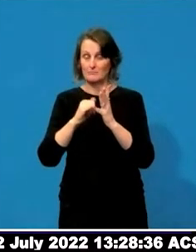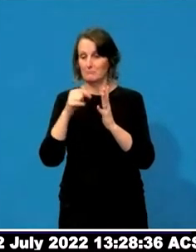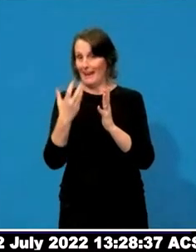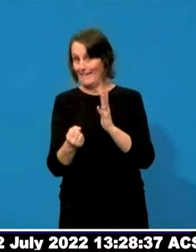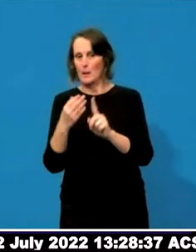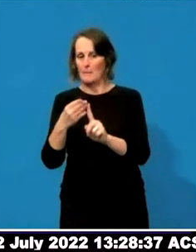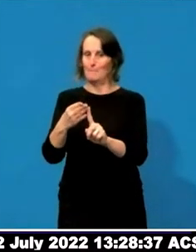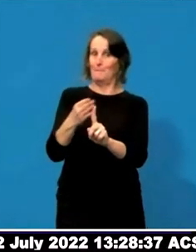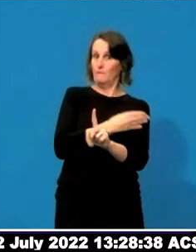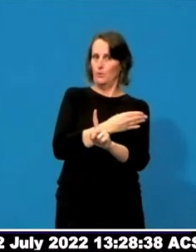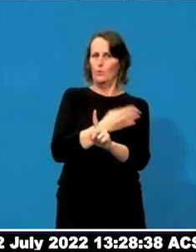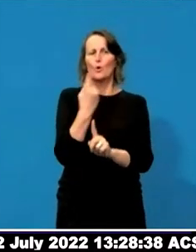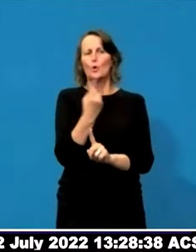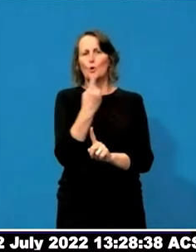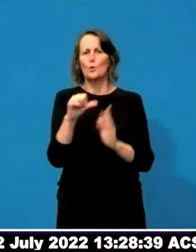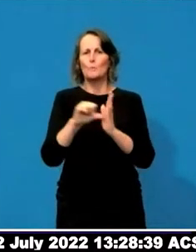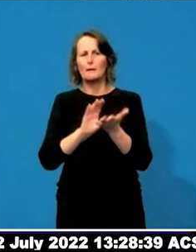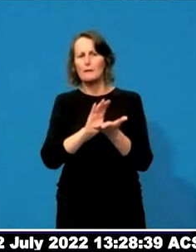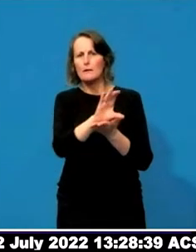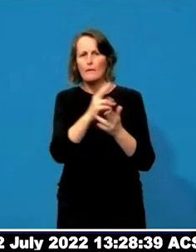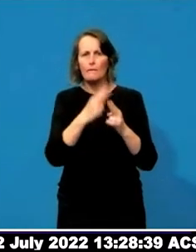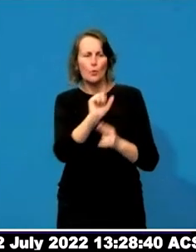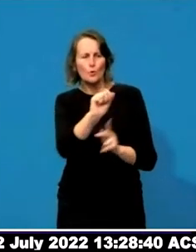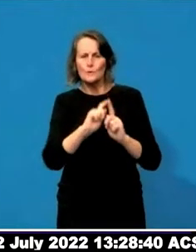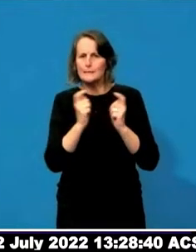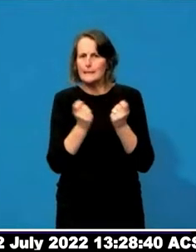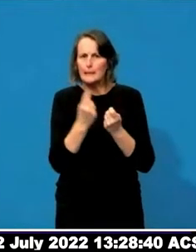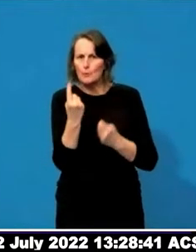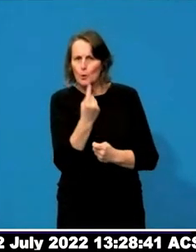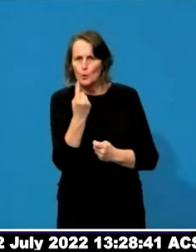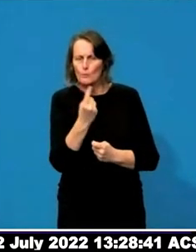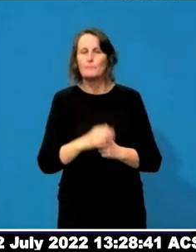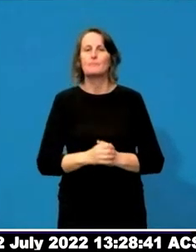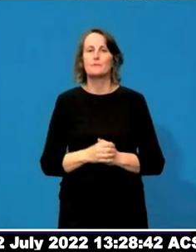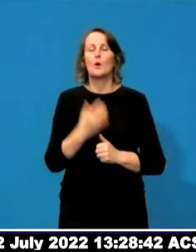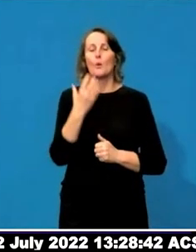Prior to the NDIS rollout there was the tri-State disability agreement,